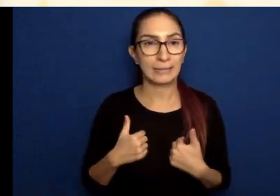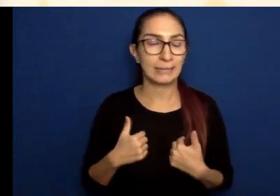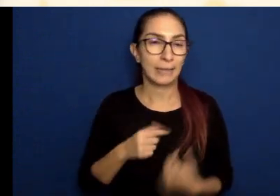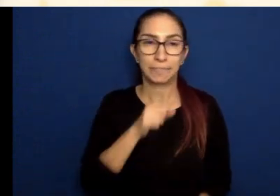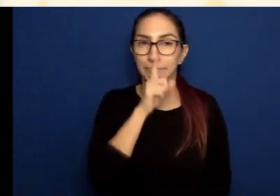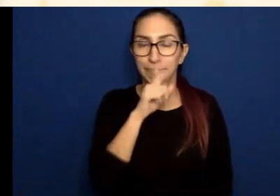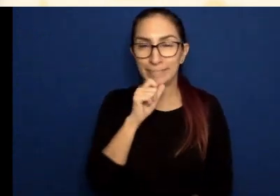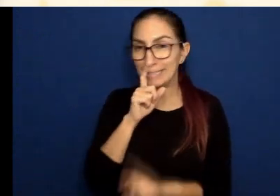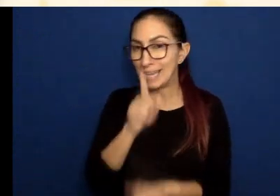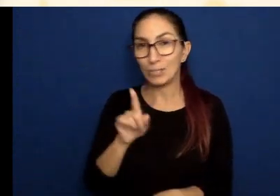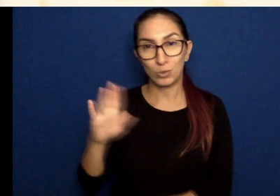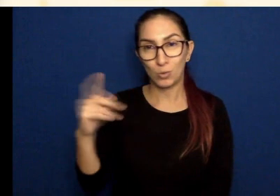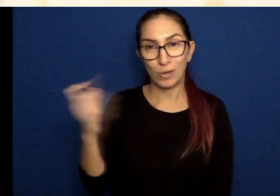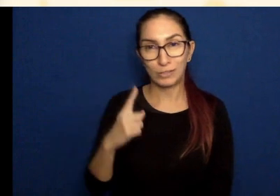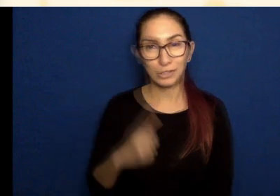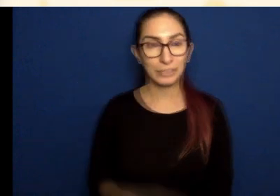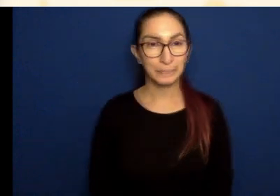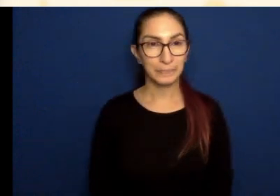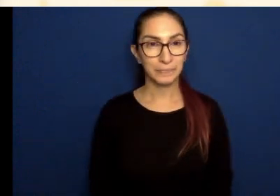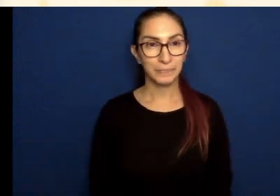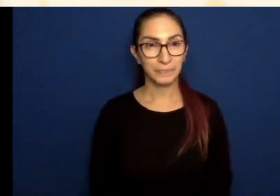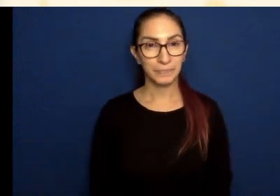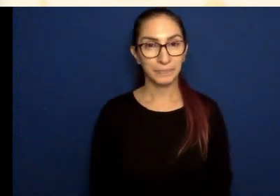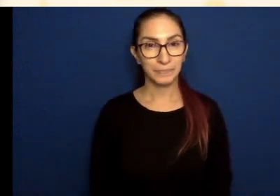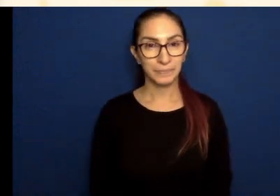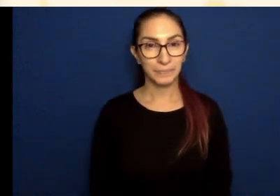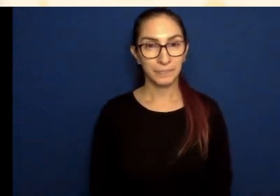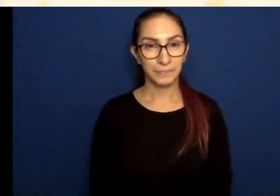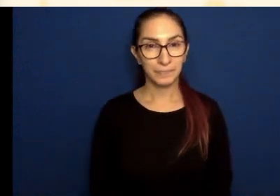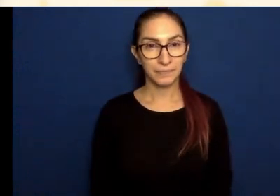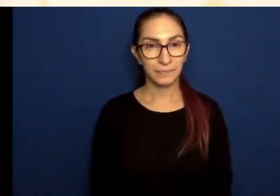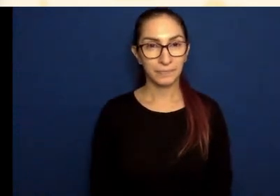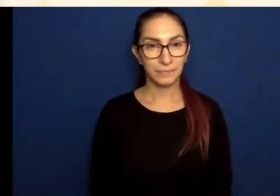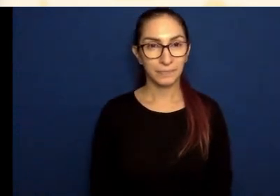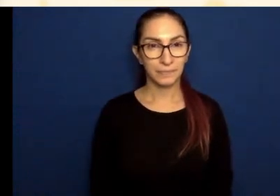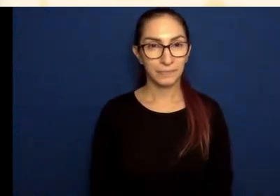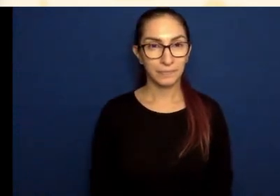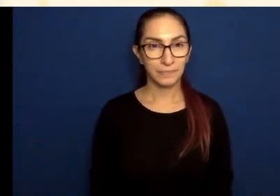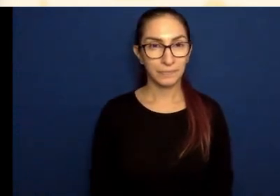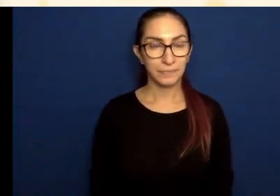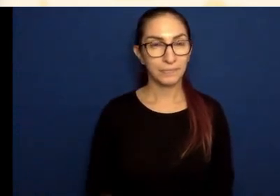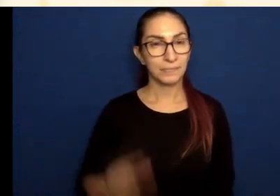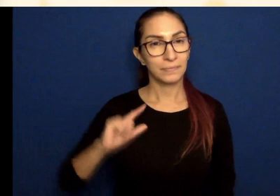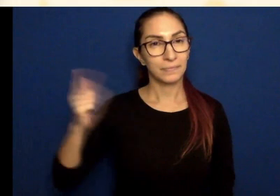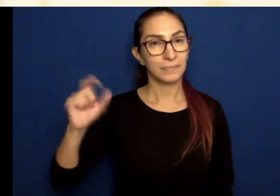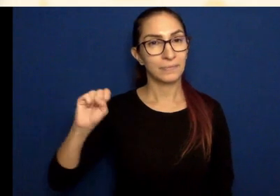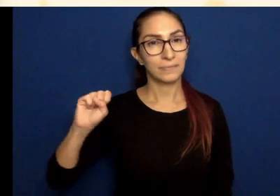Anyone else got any questions? Probably you might have answered most of the questions, Gian.